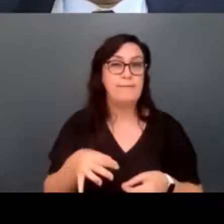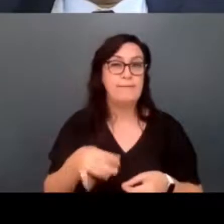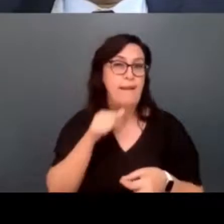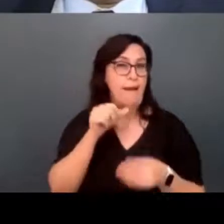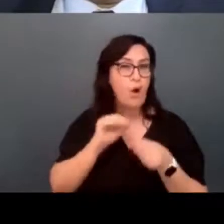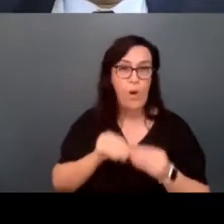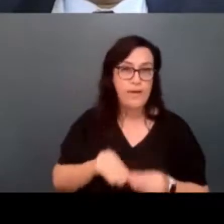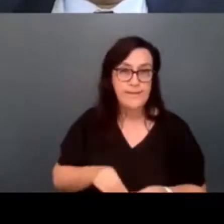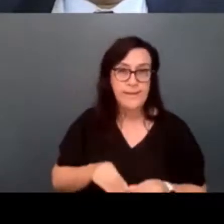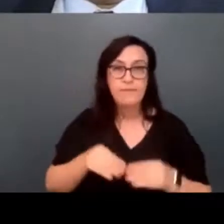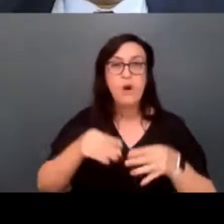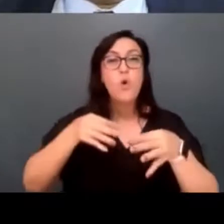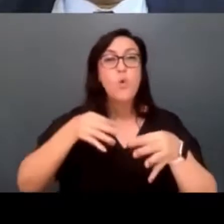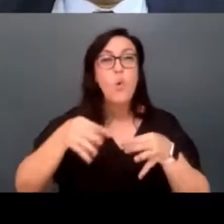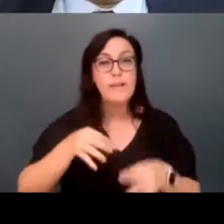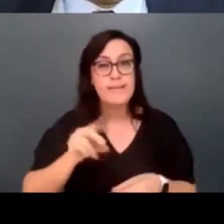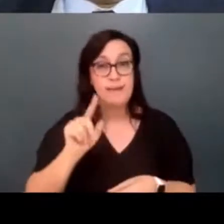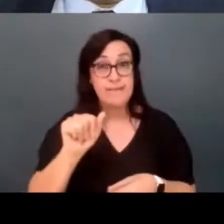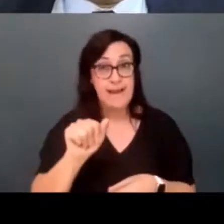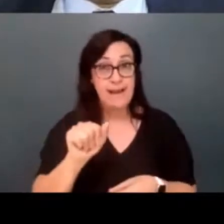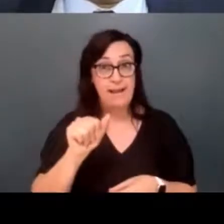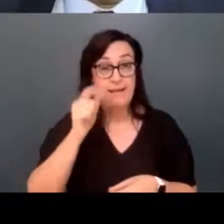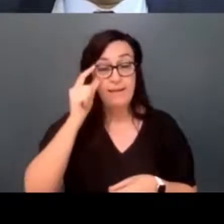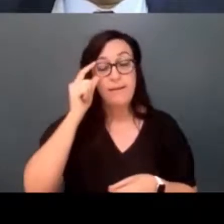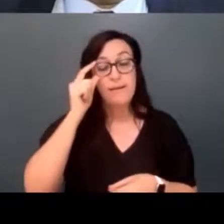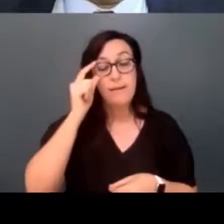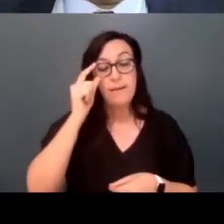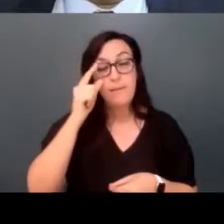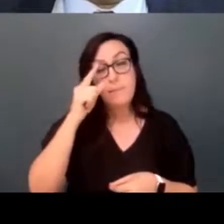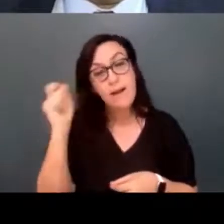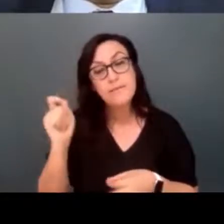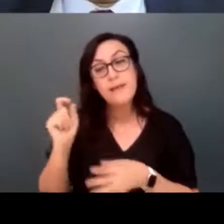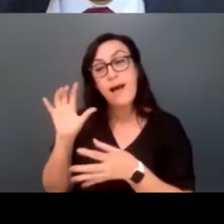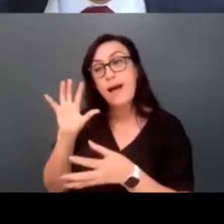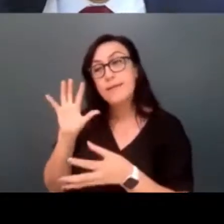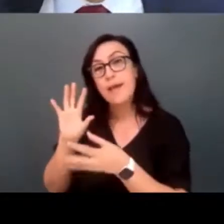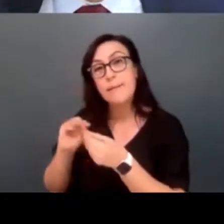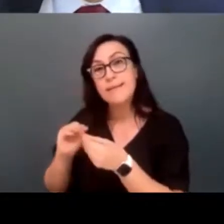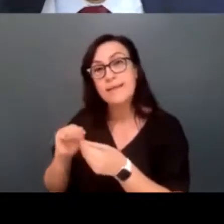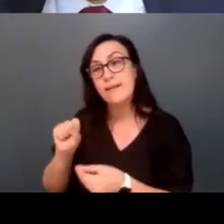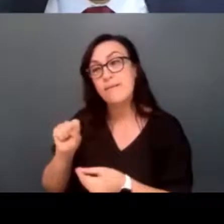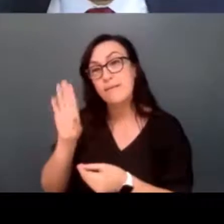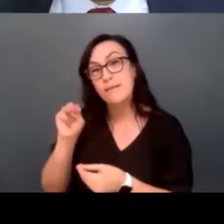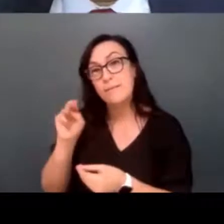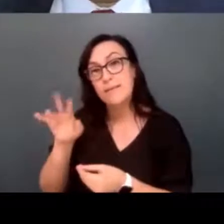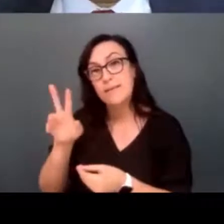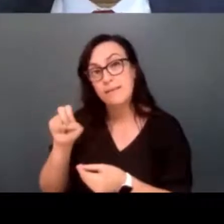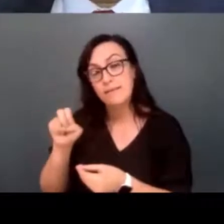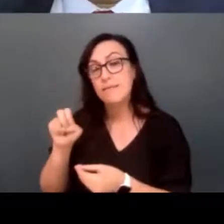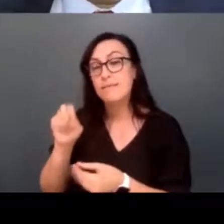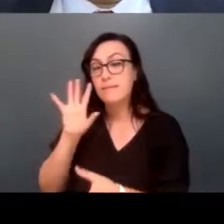Because the summative is actually a little bit more quantitative heavy,